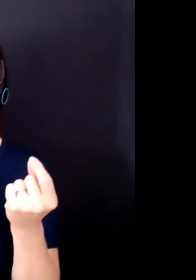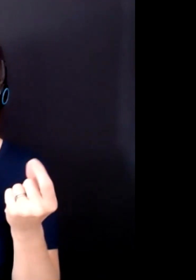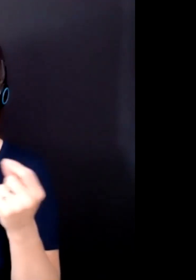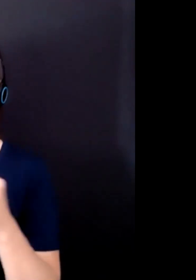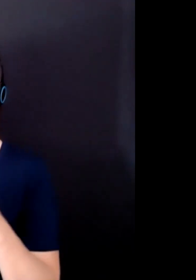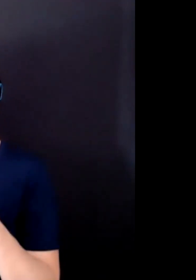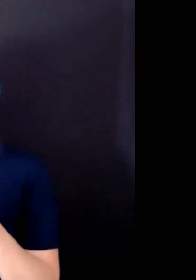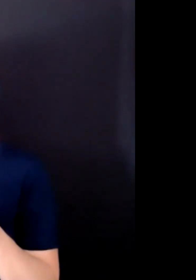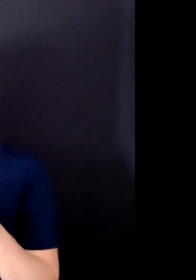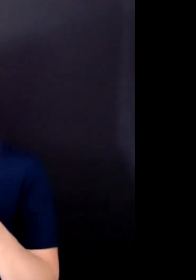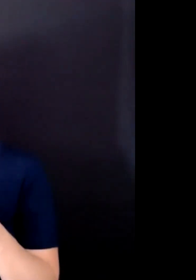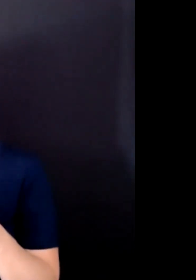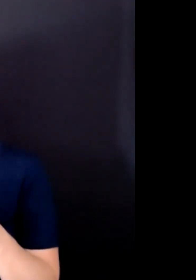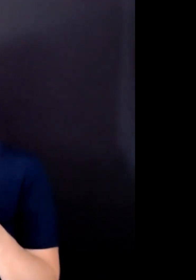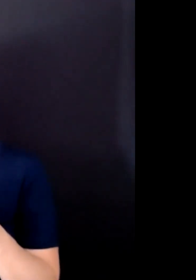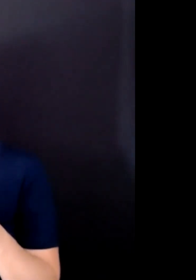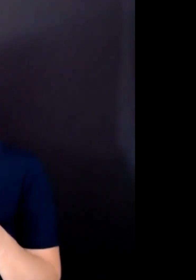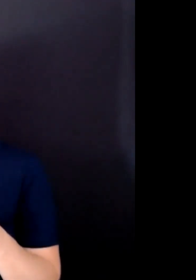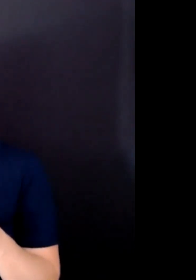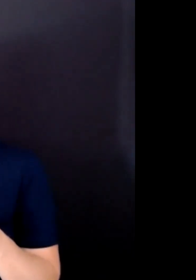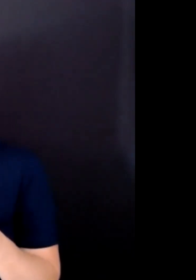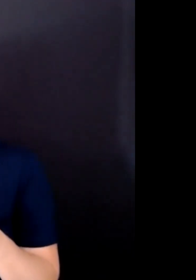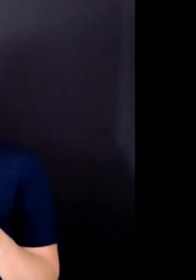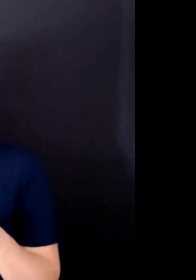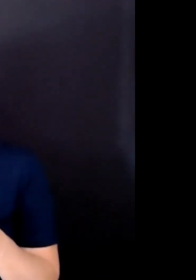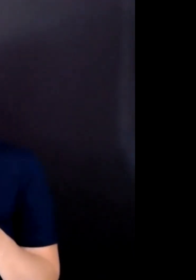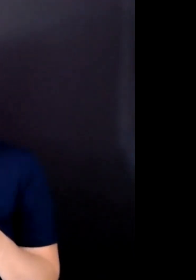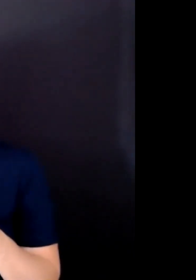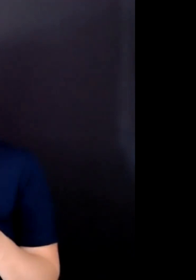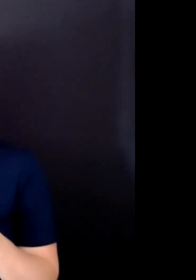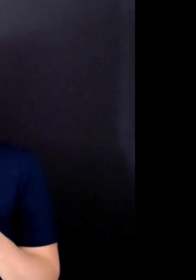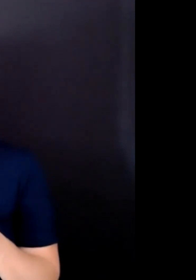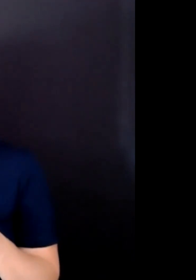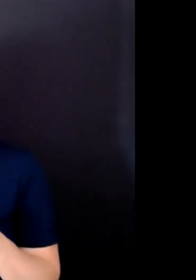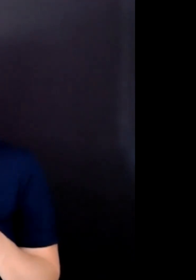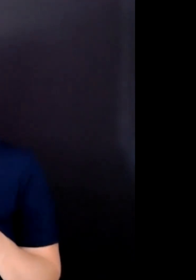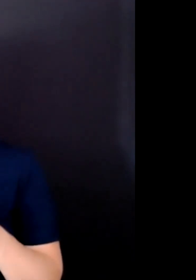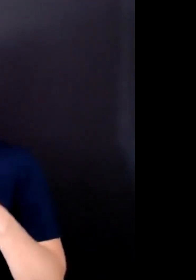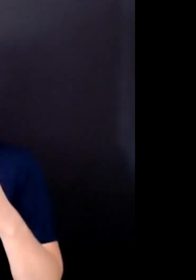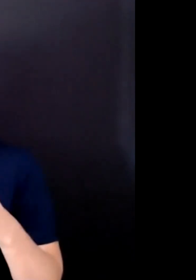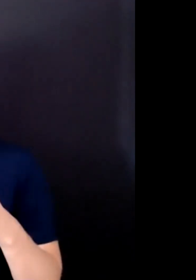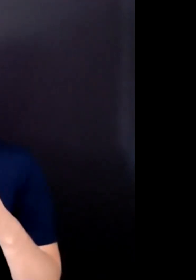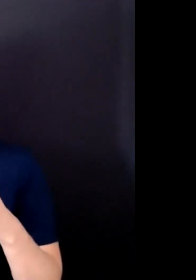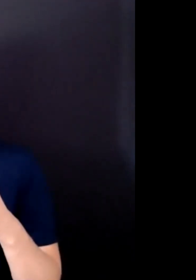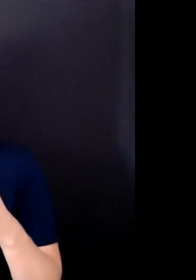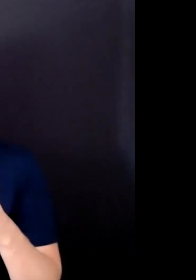in any complete list of what's happening, which would take much too long. Because for a small agency, we are involved in many,